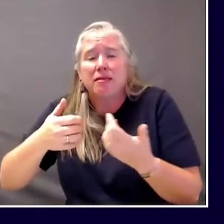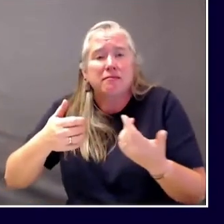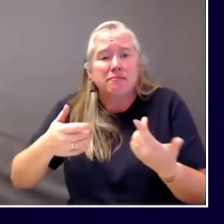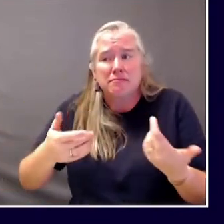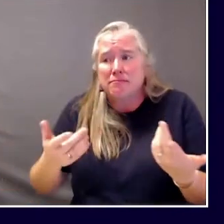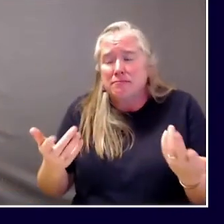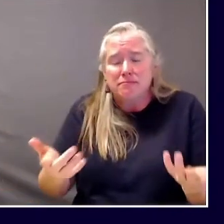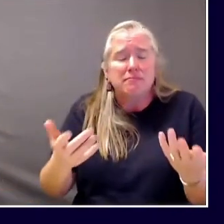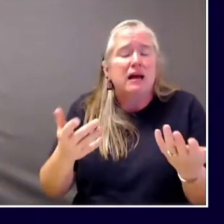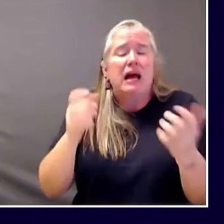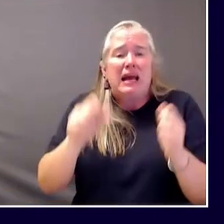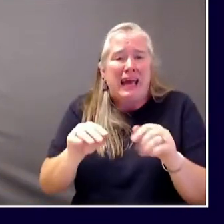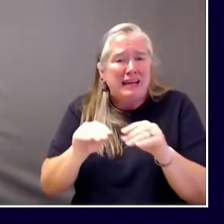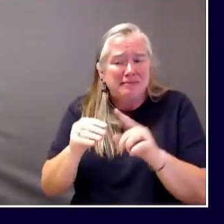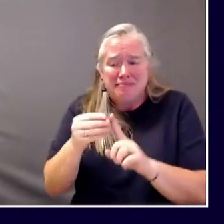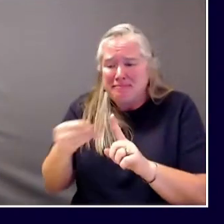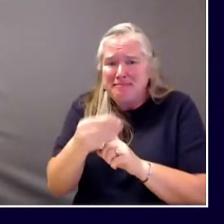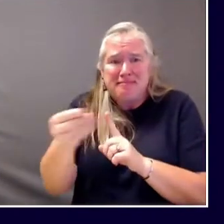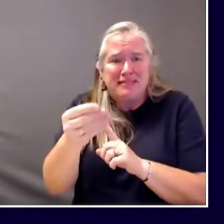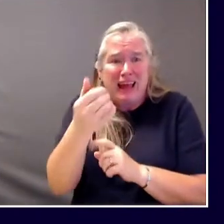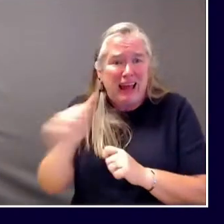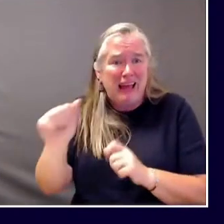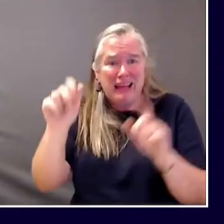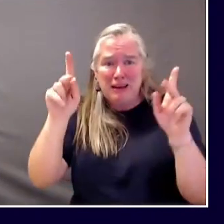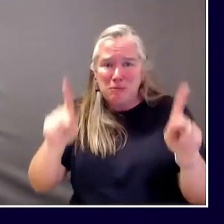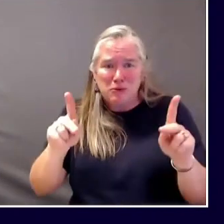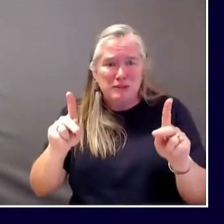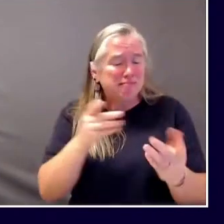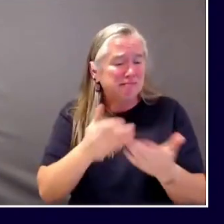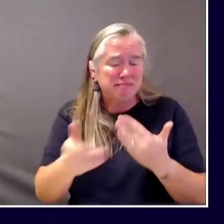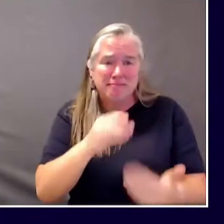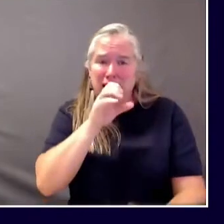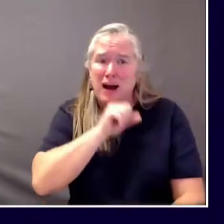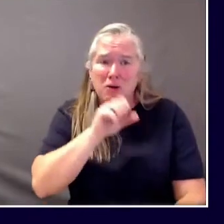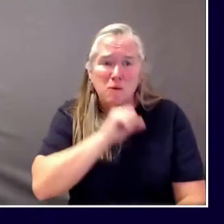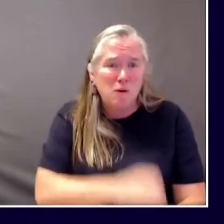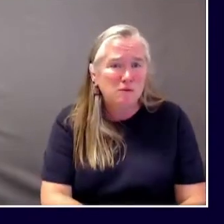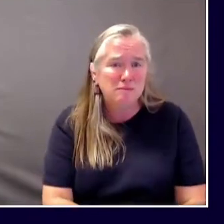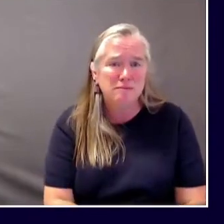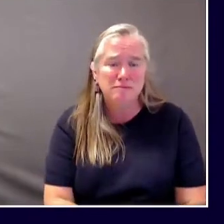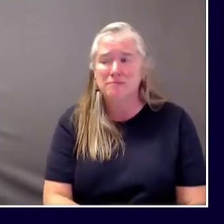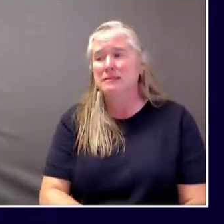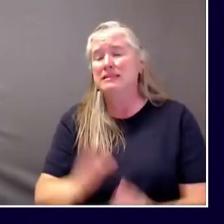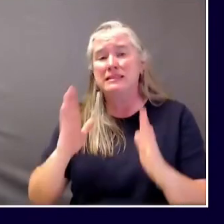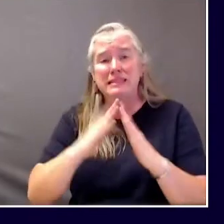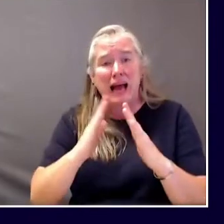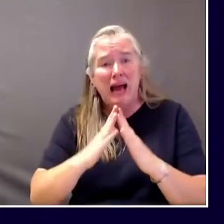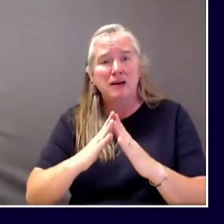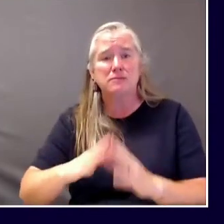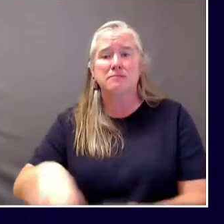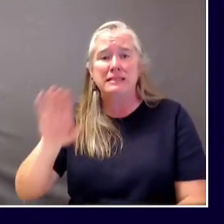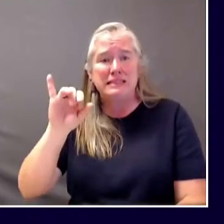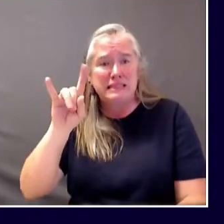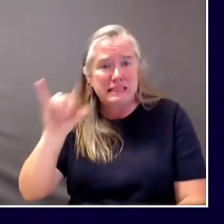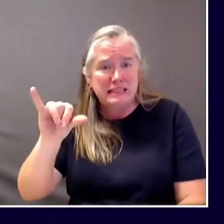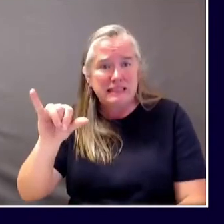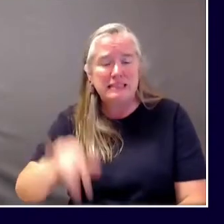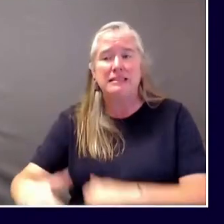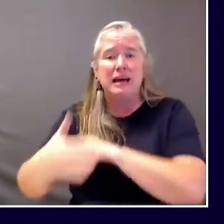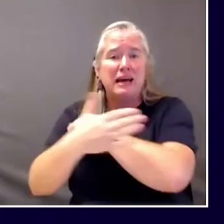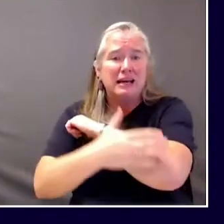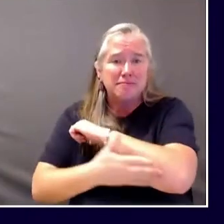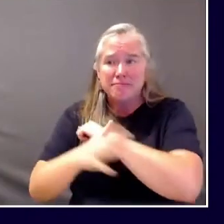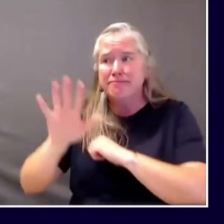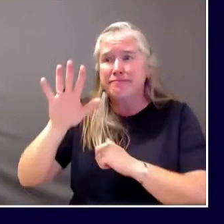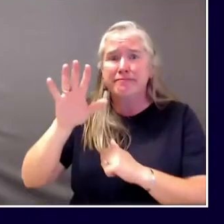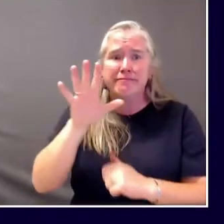it can infect anyone at any age